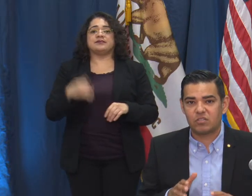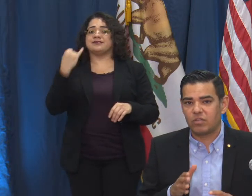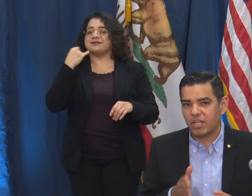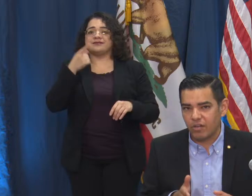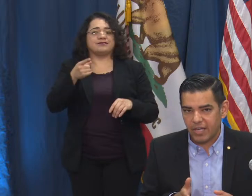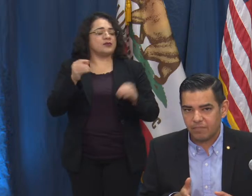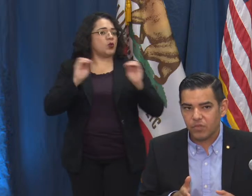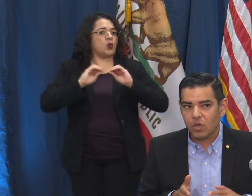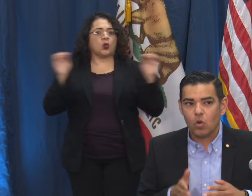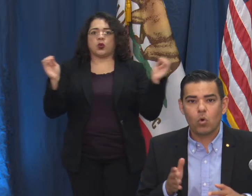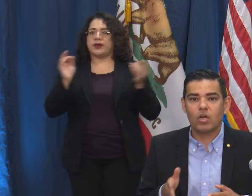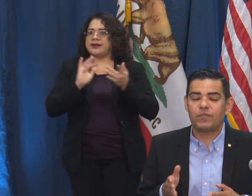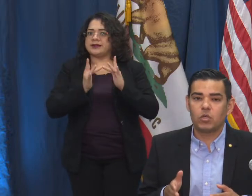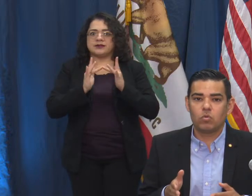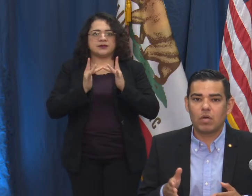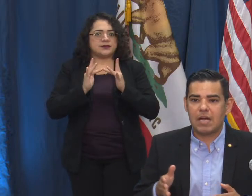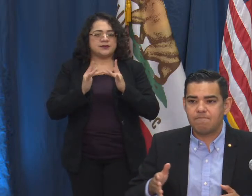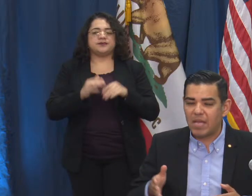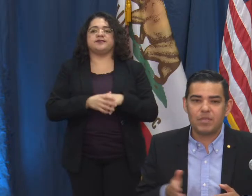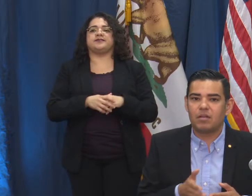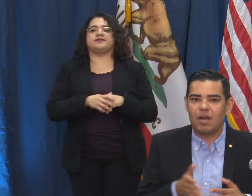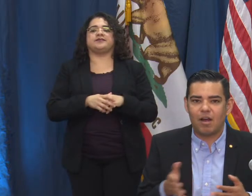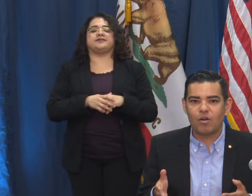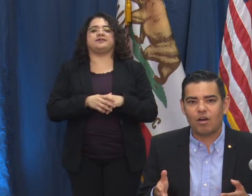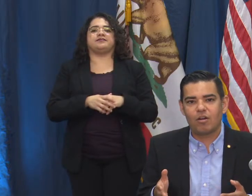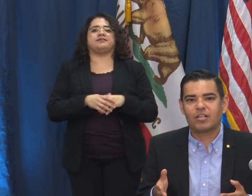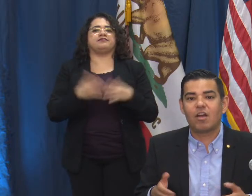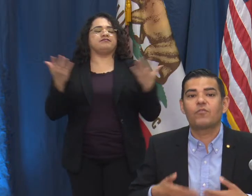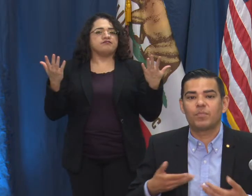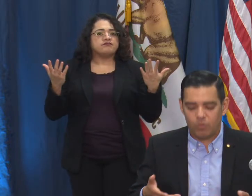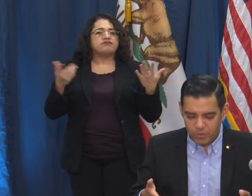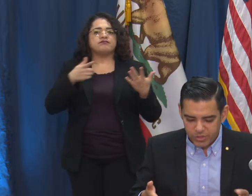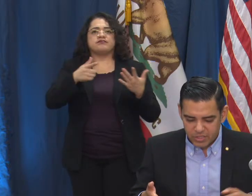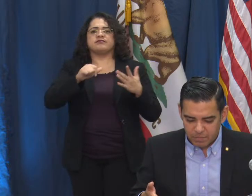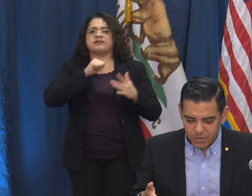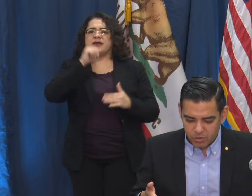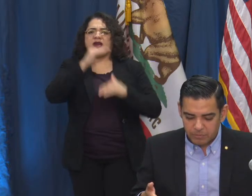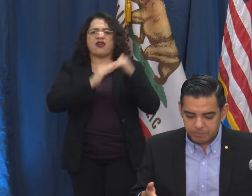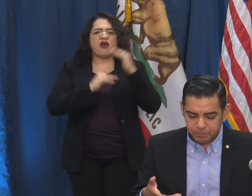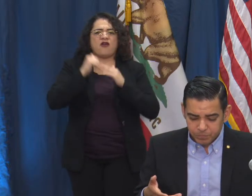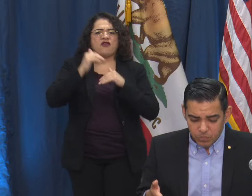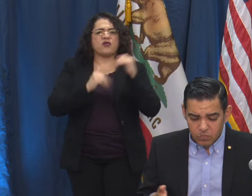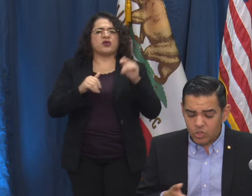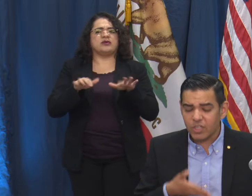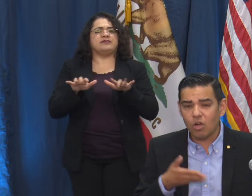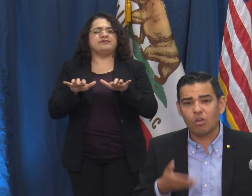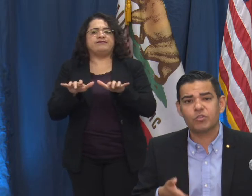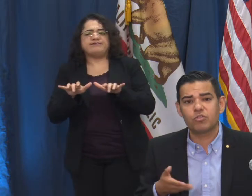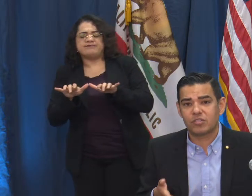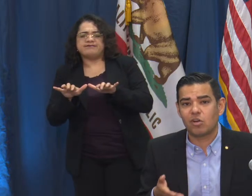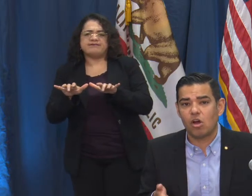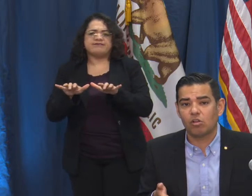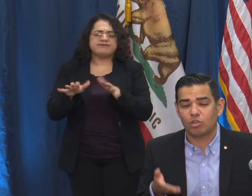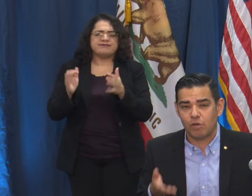to the Internet or if you maybe aren't comfortable with using a computer, you